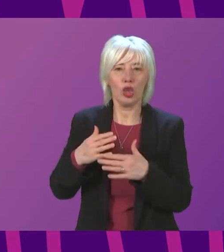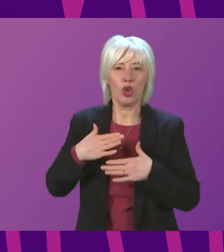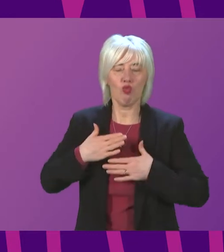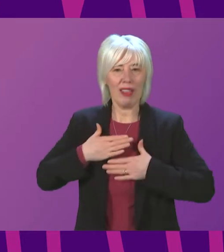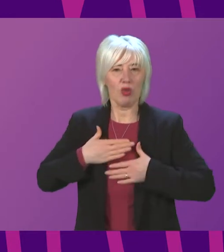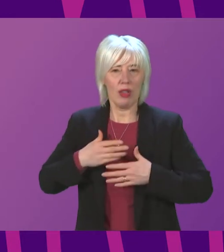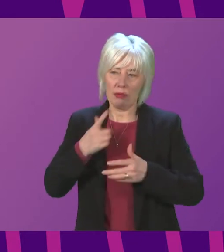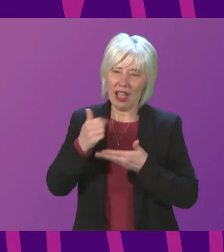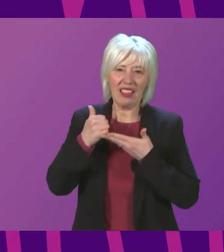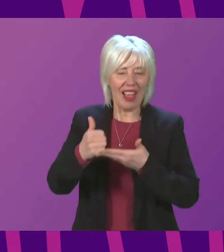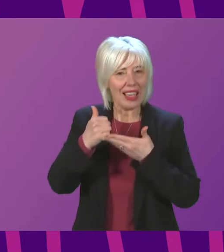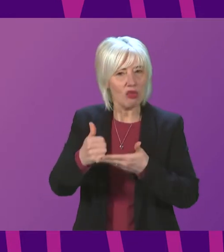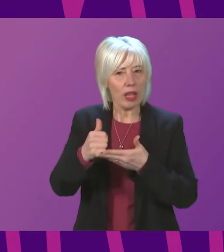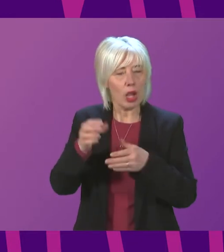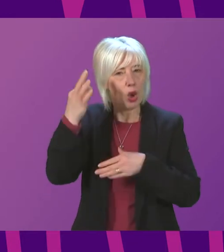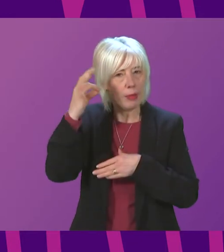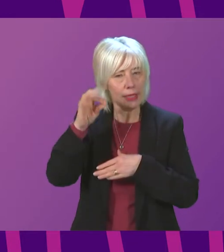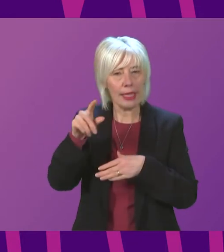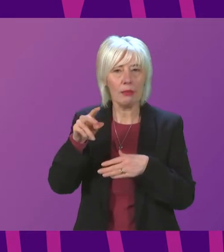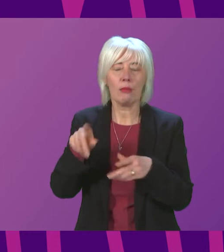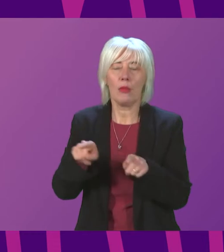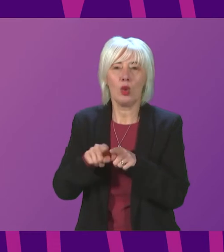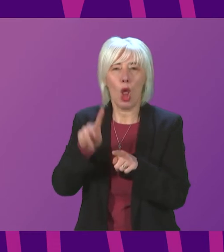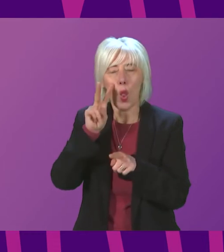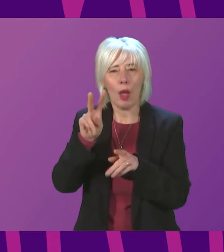which includes Asthma + Lung UK, to develop an implementation programme.